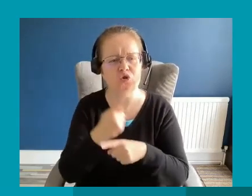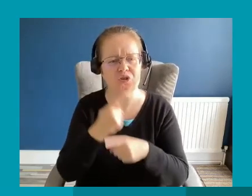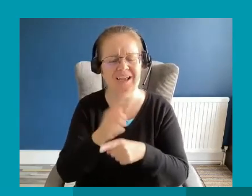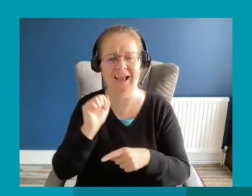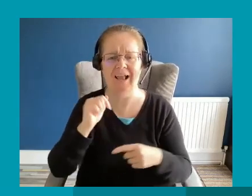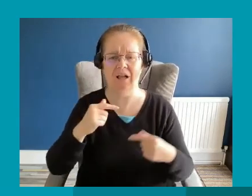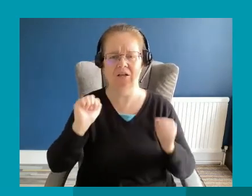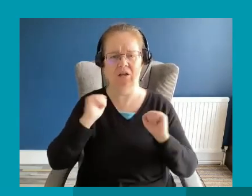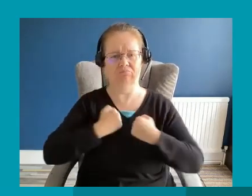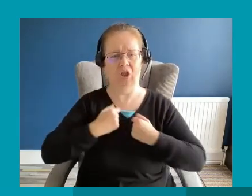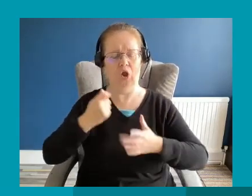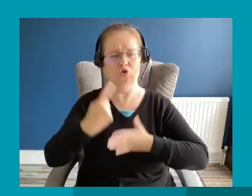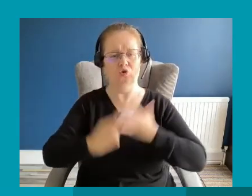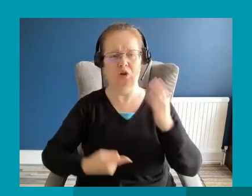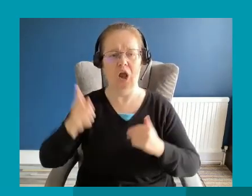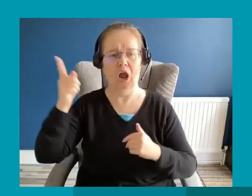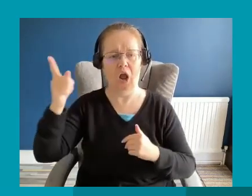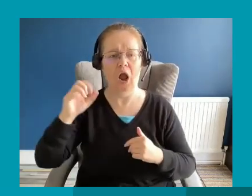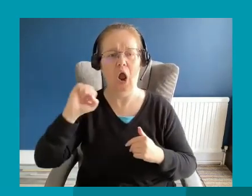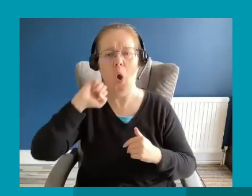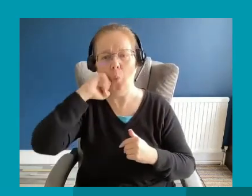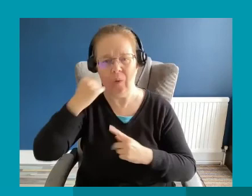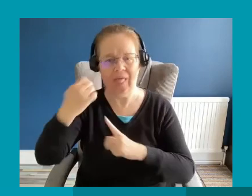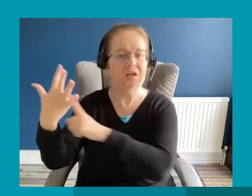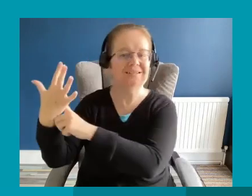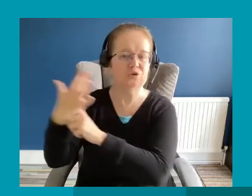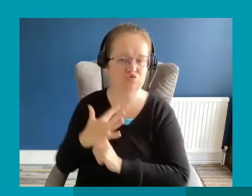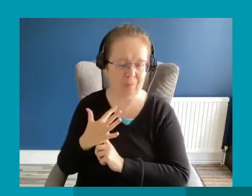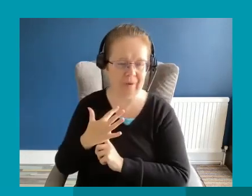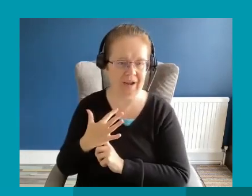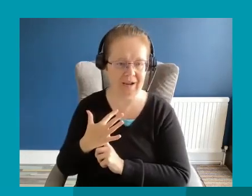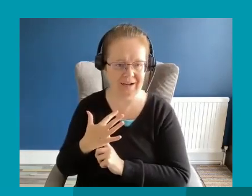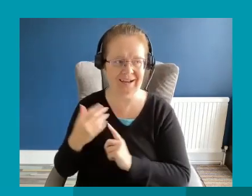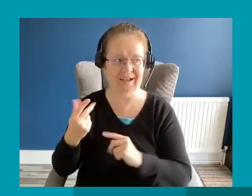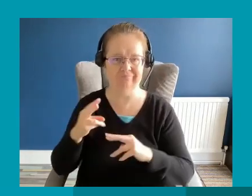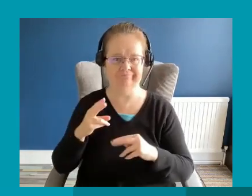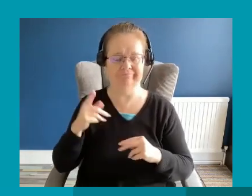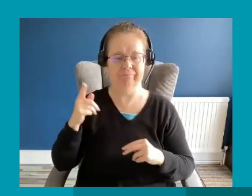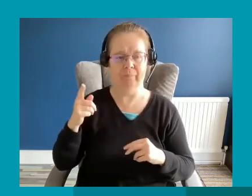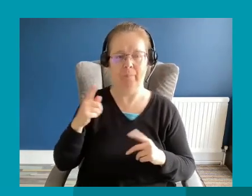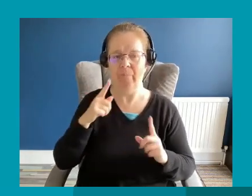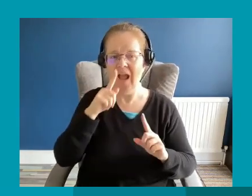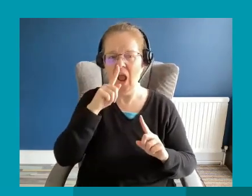but some employers will discriminate and think if you have a physical disability. You can't do that job.